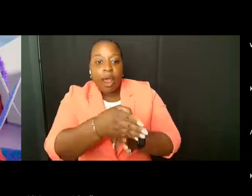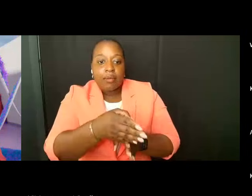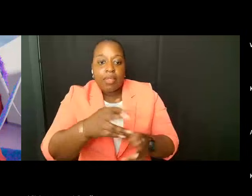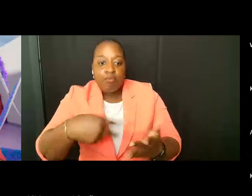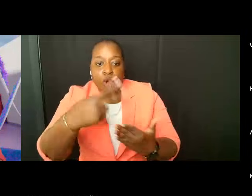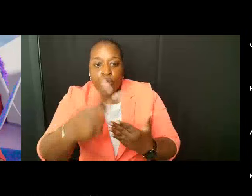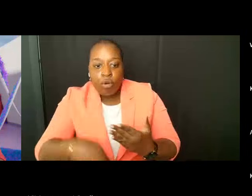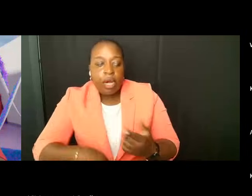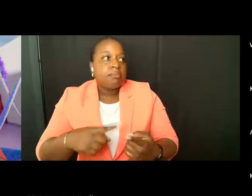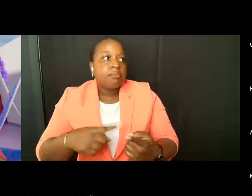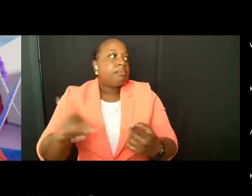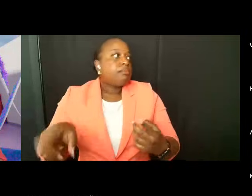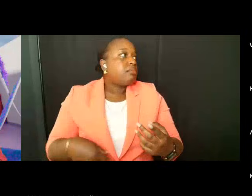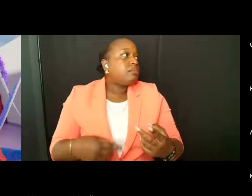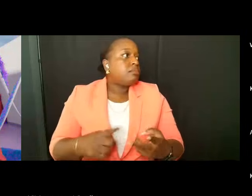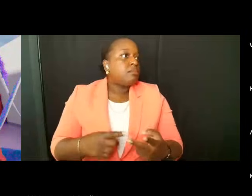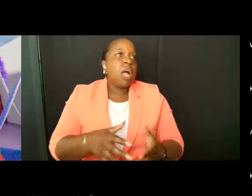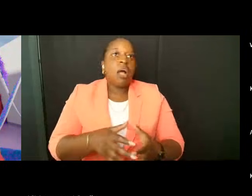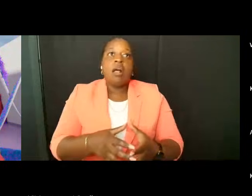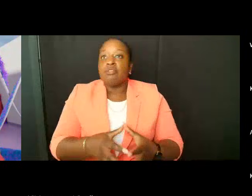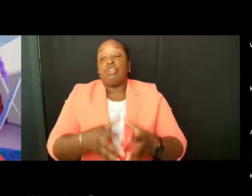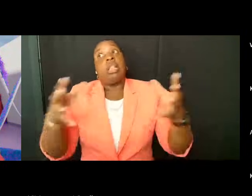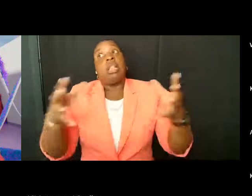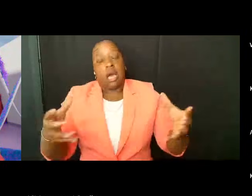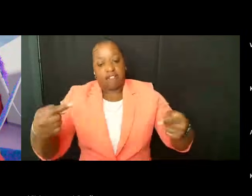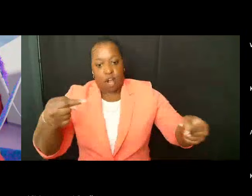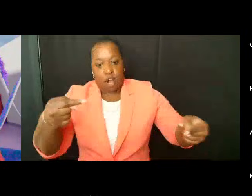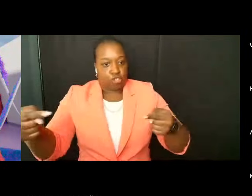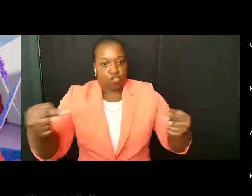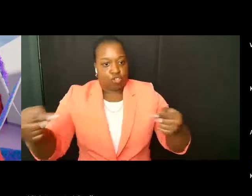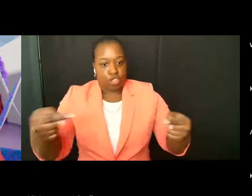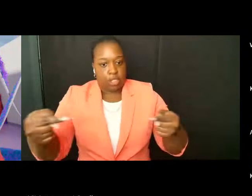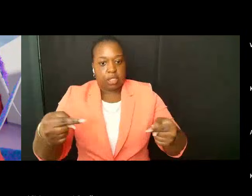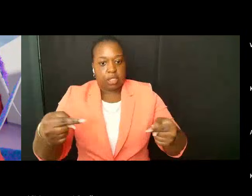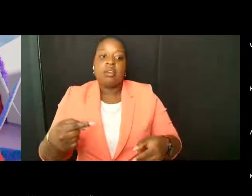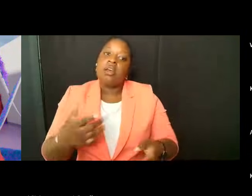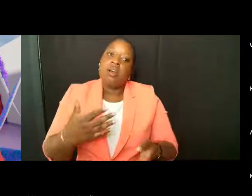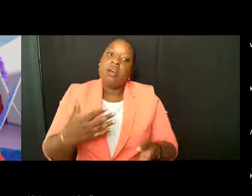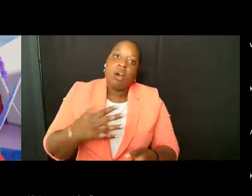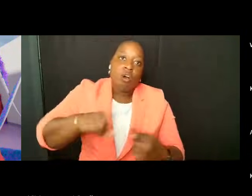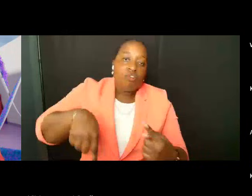there are certainly a lot of controversy around some gene therapies for Duchenne.